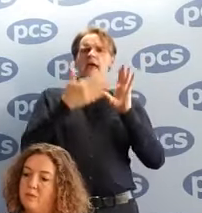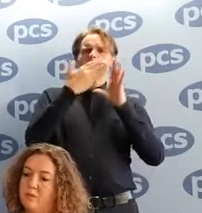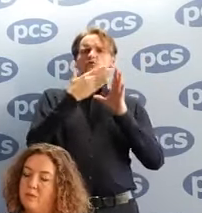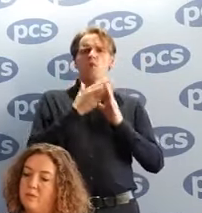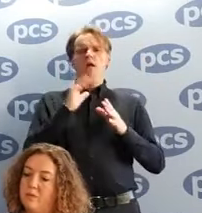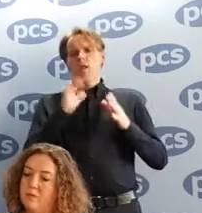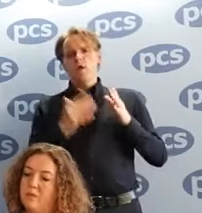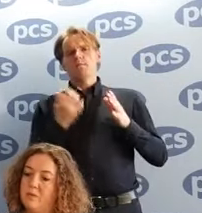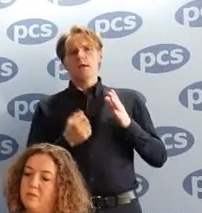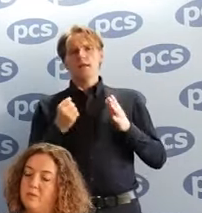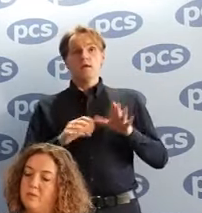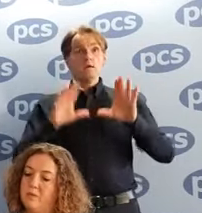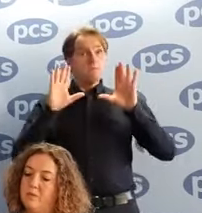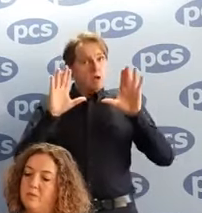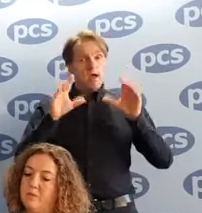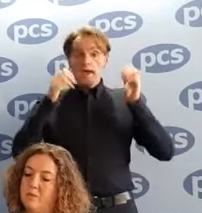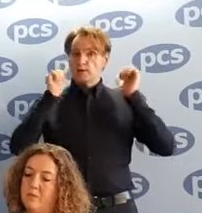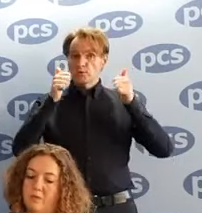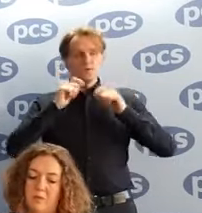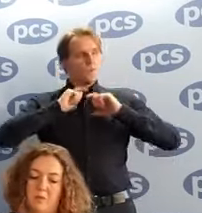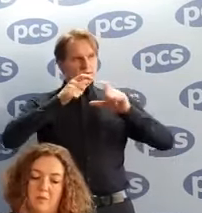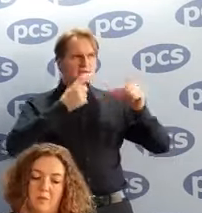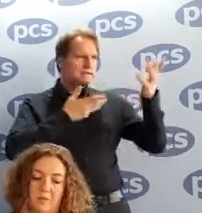it's good that we're still at the table talking we are raising the question of